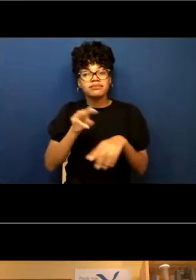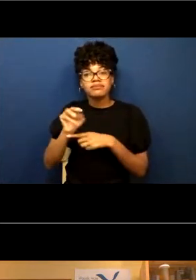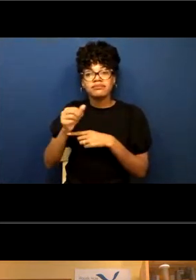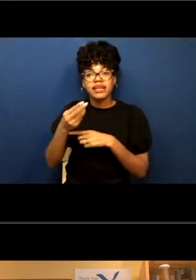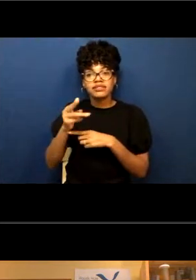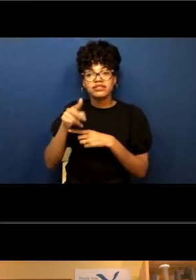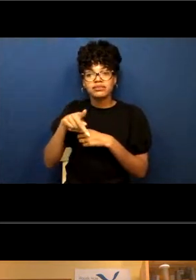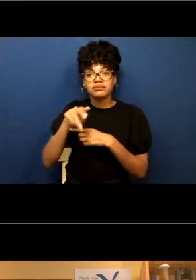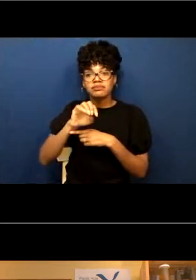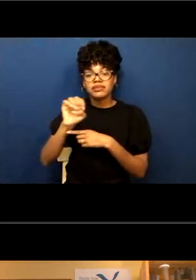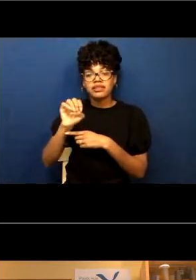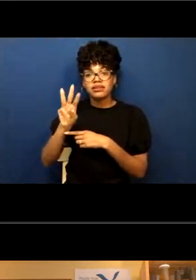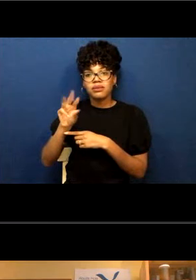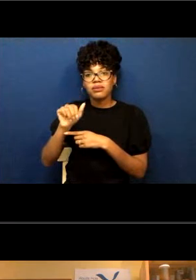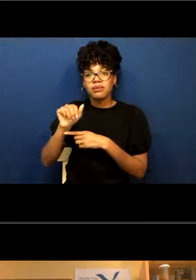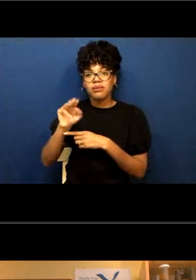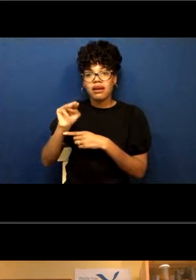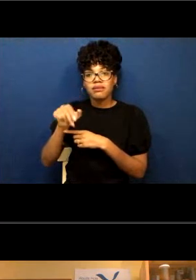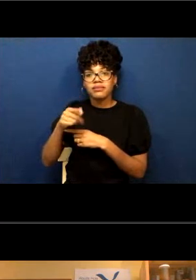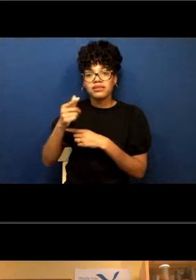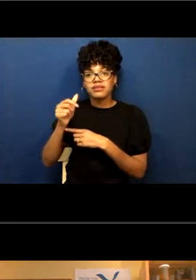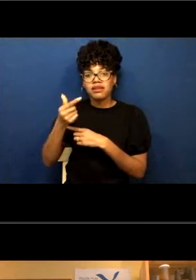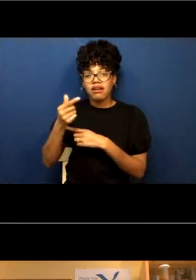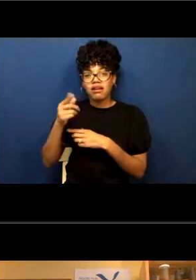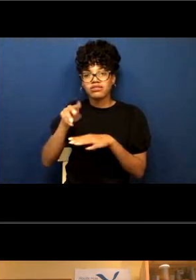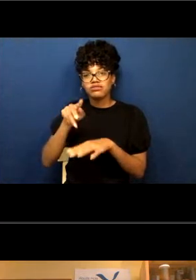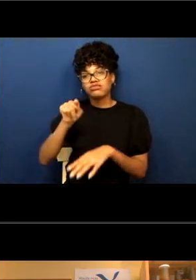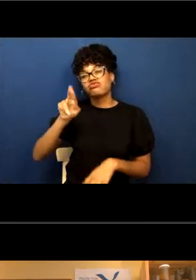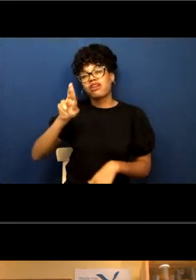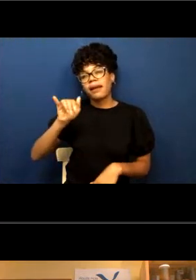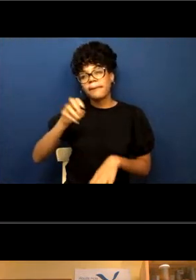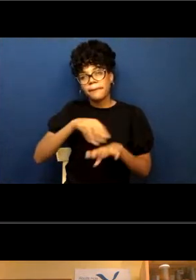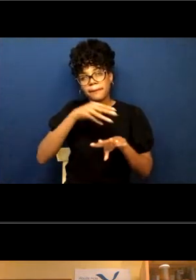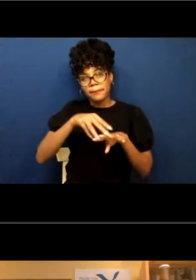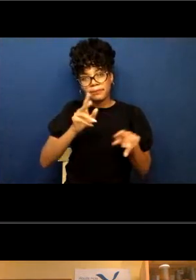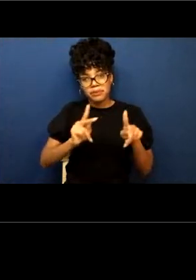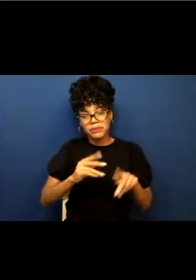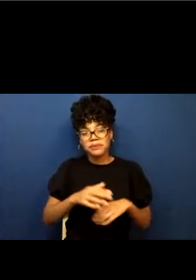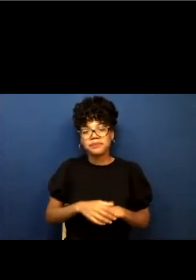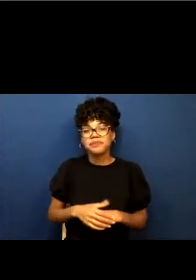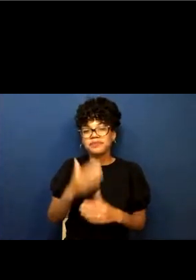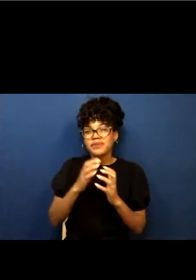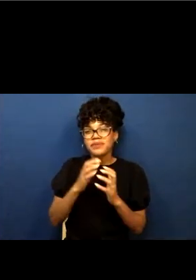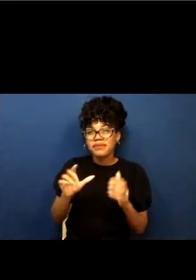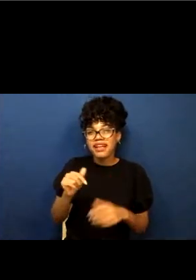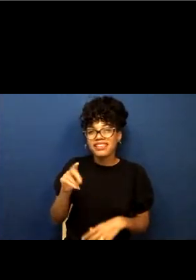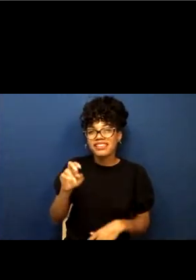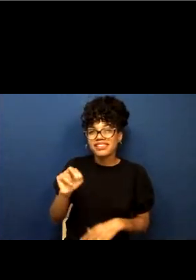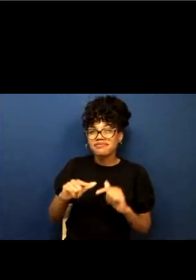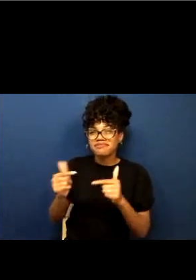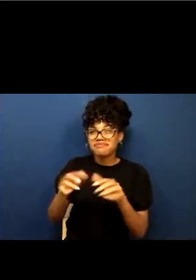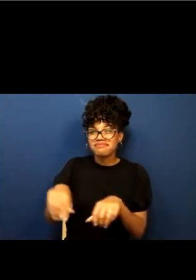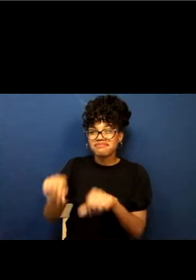and the Wampanoag Tribe of Gay Head Aquinnah. And over to you, Allison. Thank you, Grace.